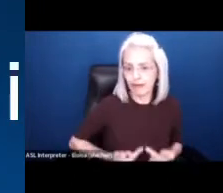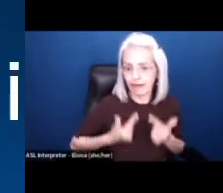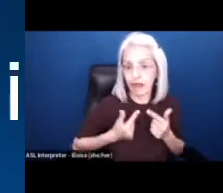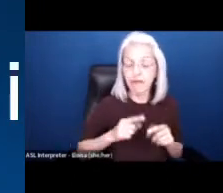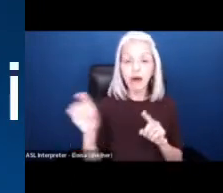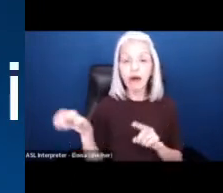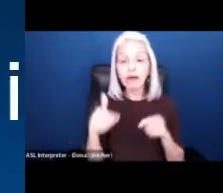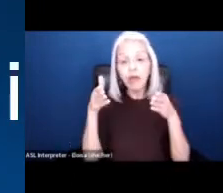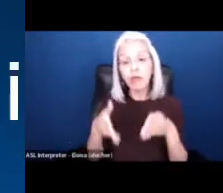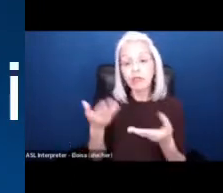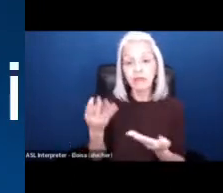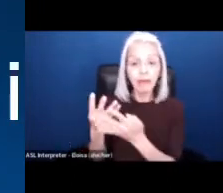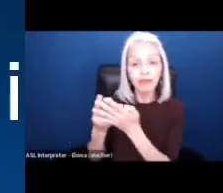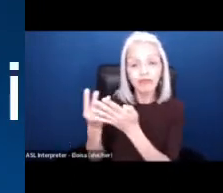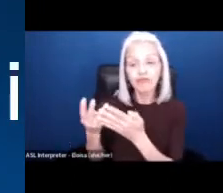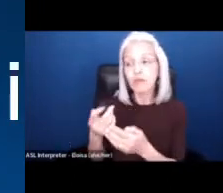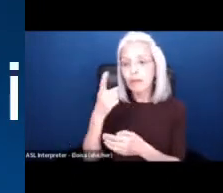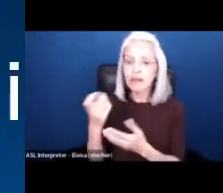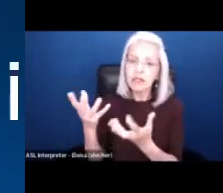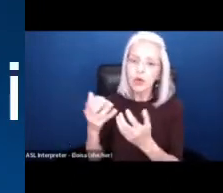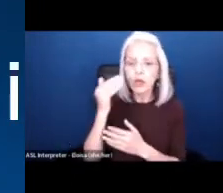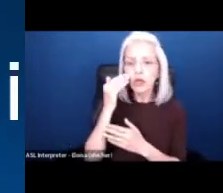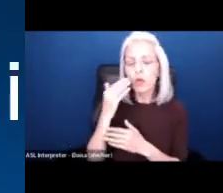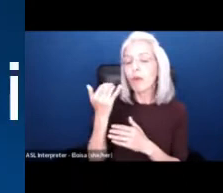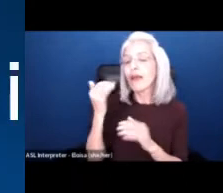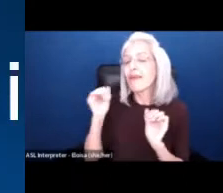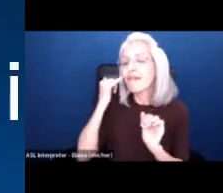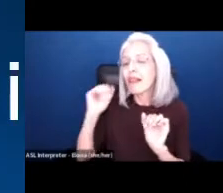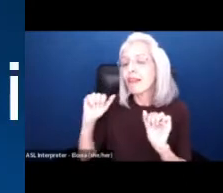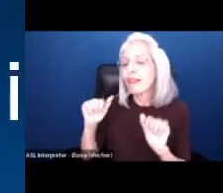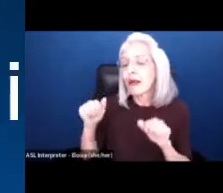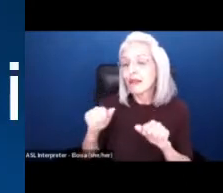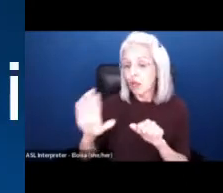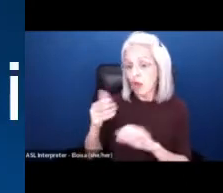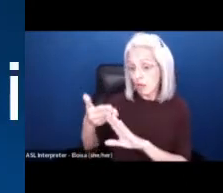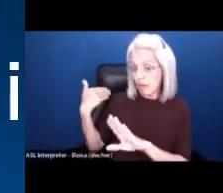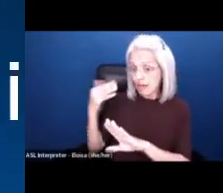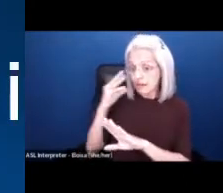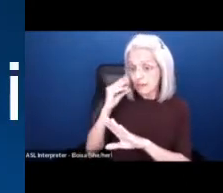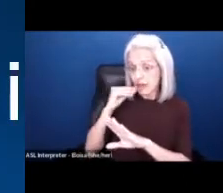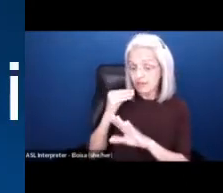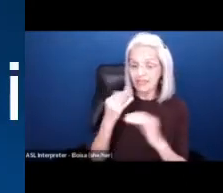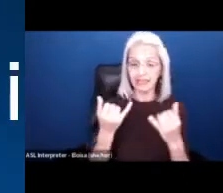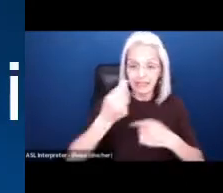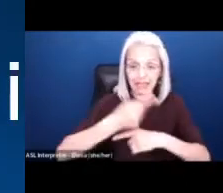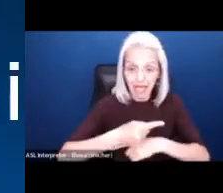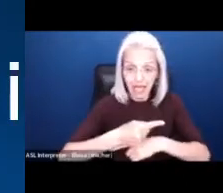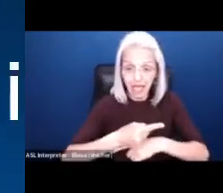may be screening, because I want to know, how likely is it that given their past that today as I work with them, they will have